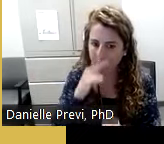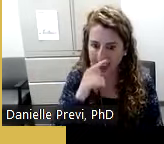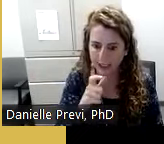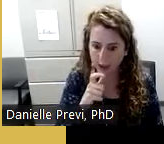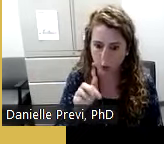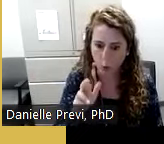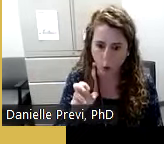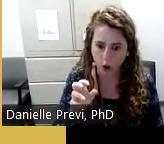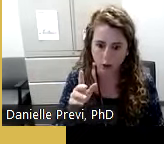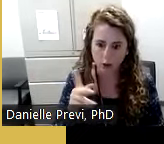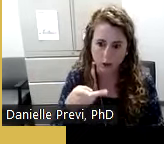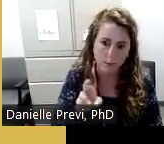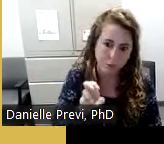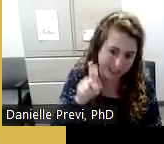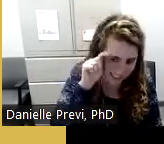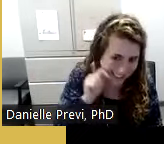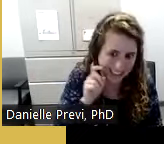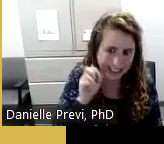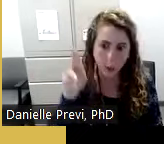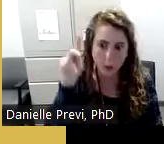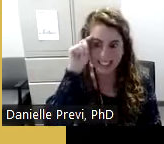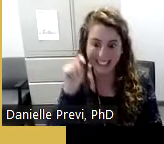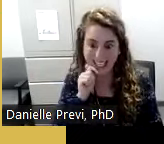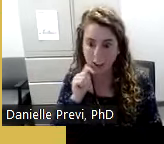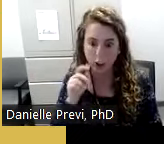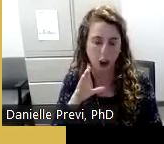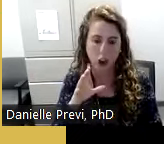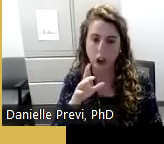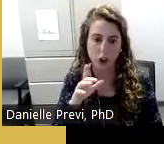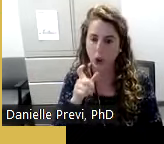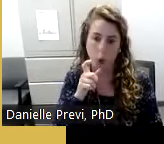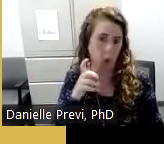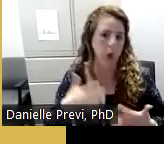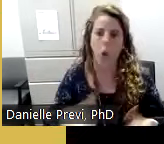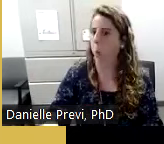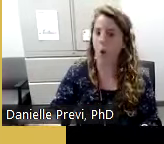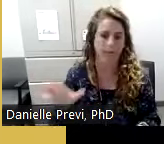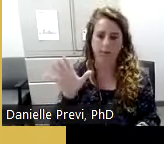So sometimes when I'm working with children who are pre-teens or in those adolescent years